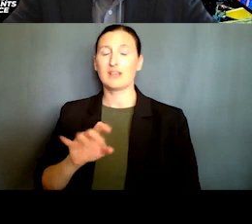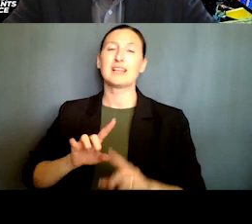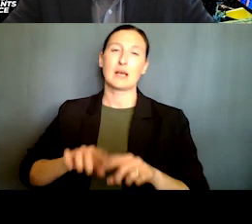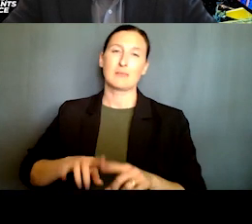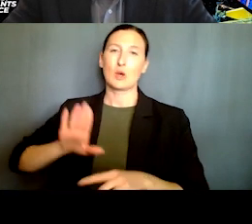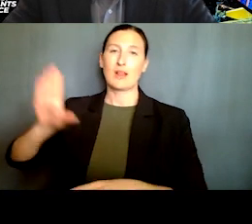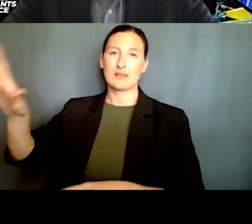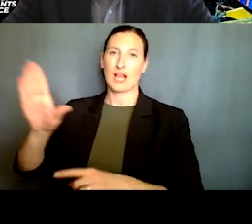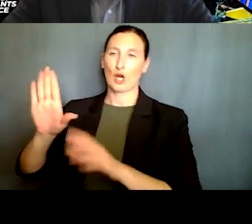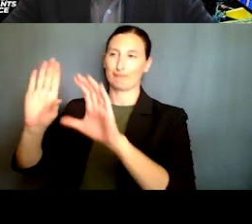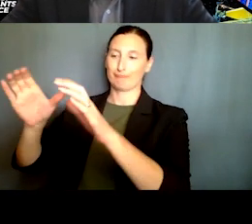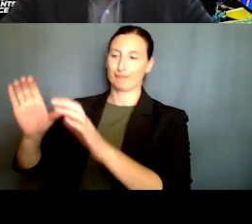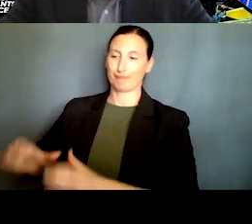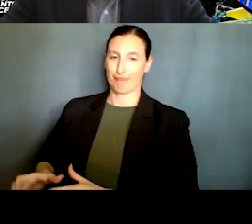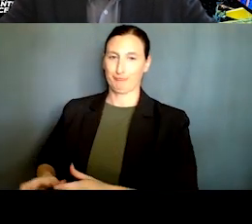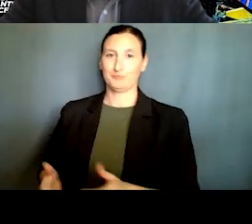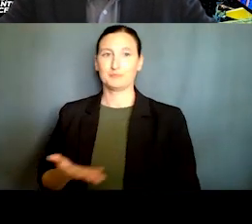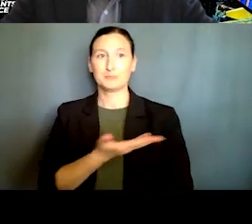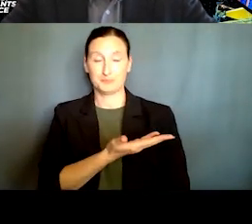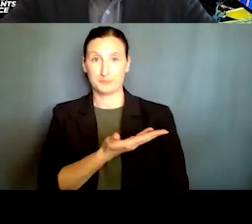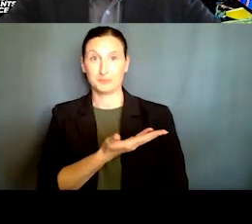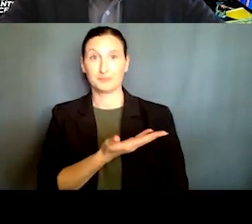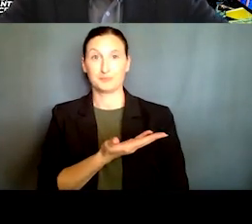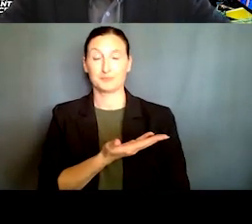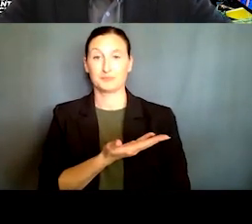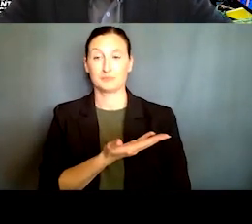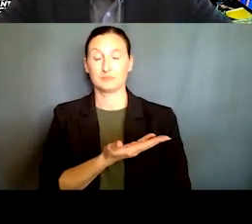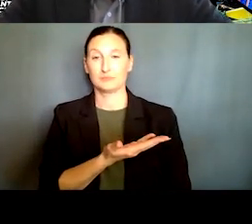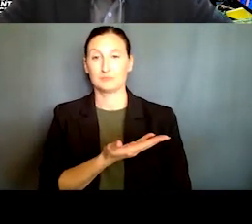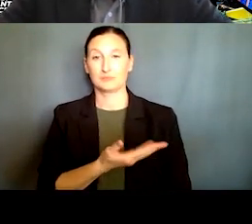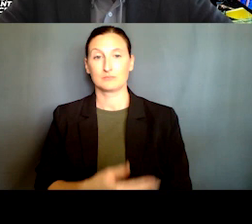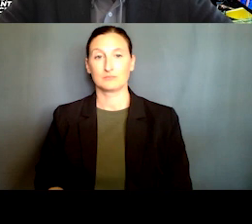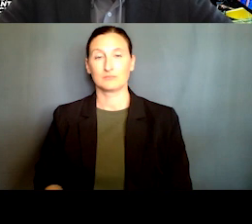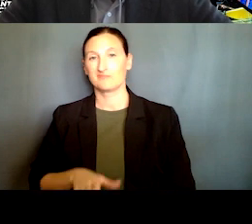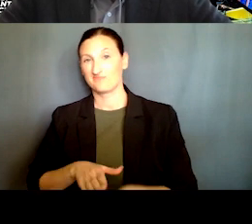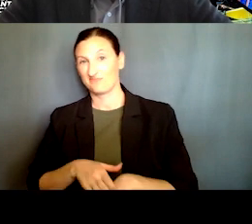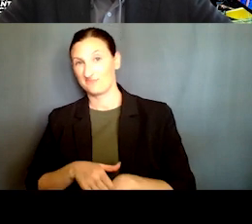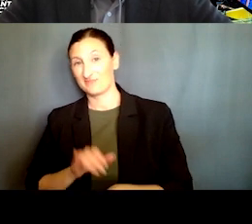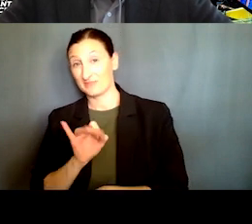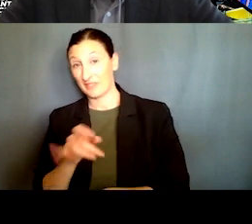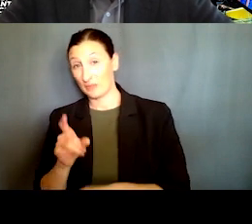All right, here's MPS by the numbers. I should warn you, if you compare